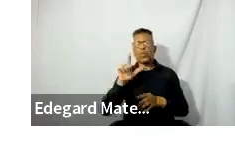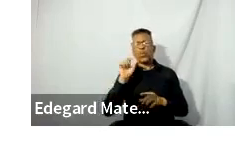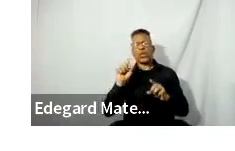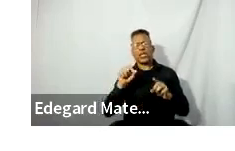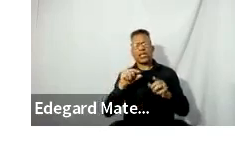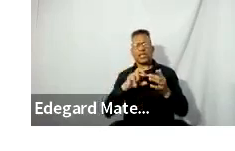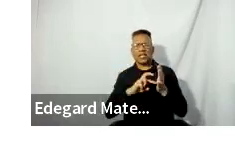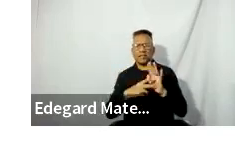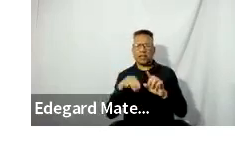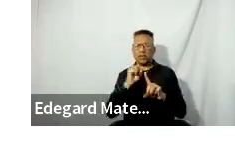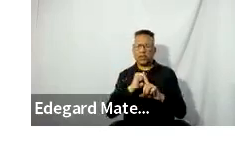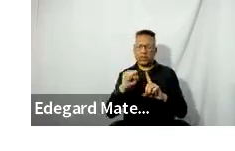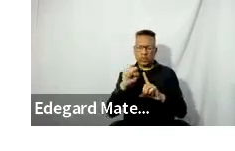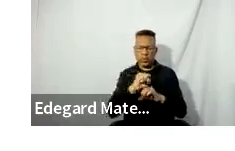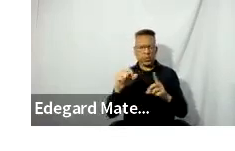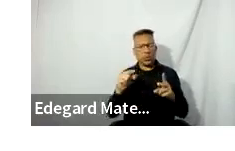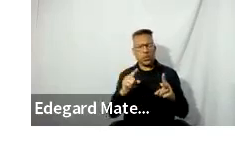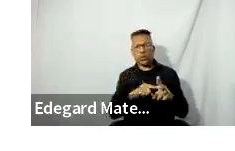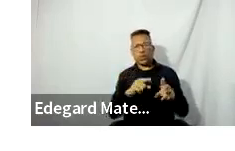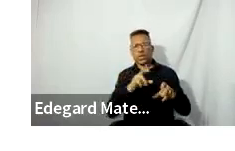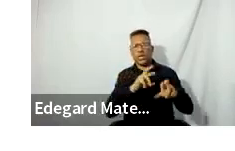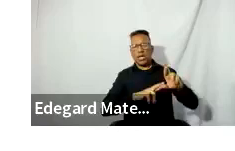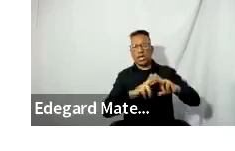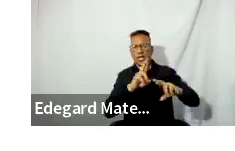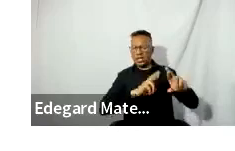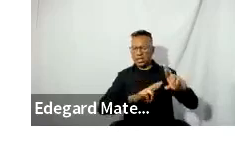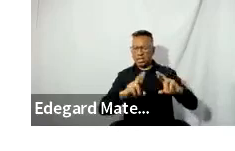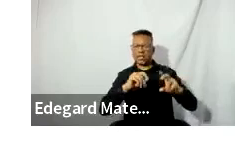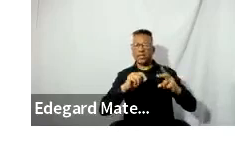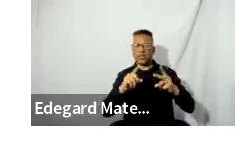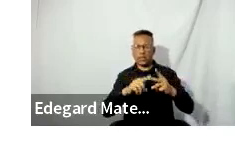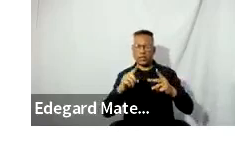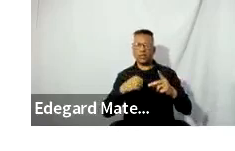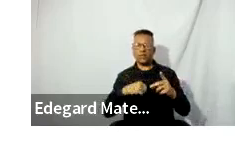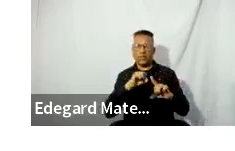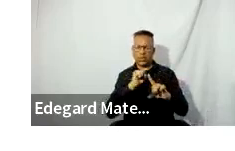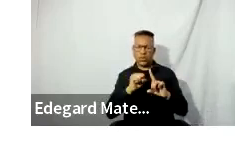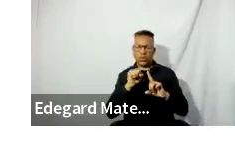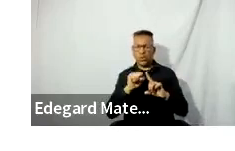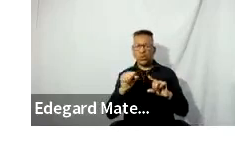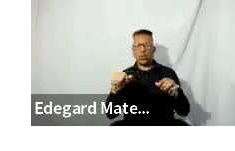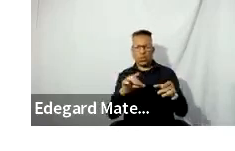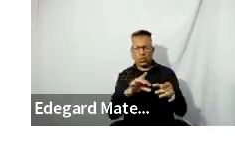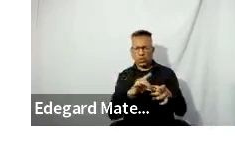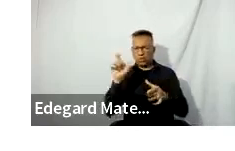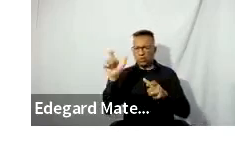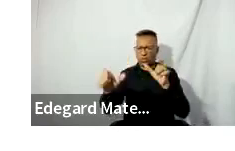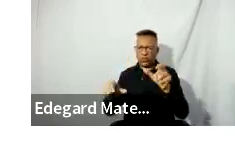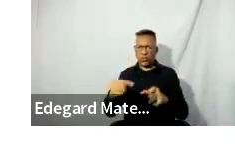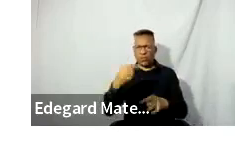l and the and the relationship between l and the relationship between relations social interaction on and n, individual and individual behavior and